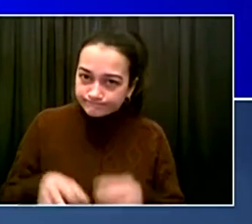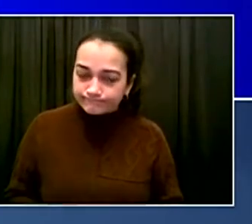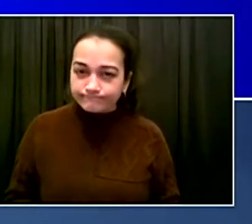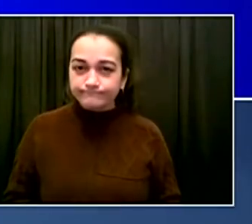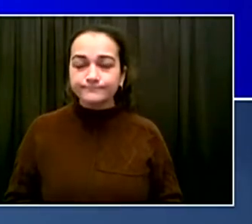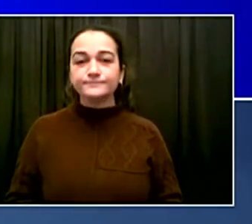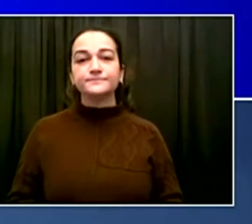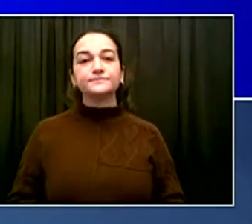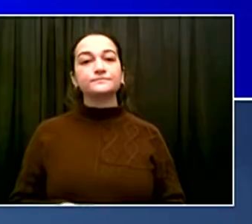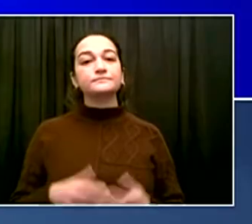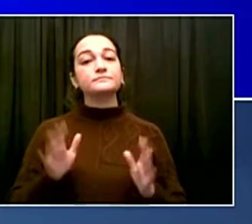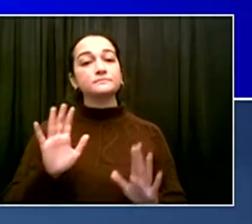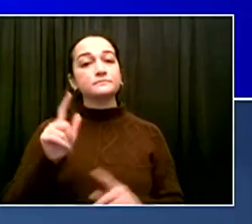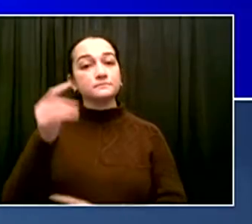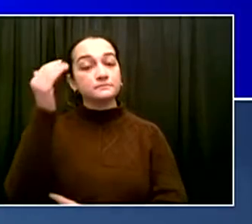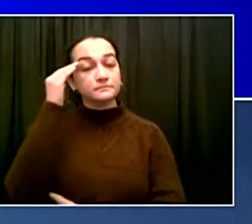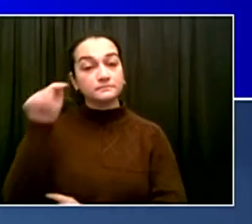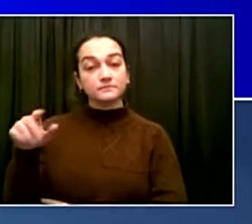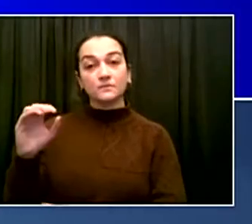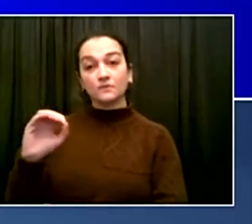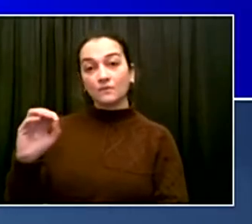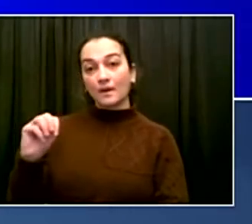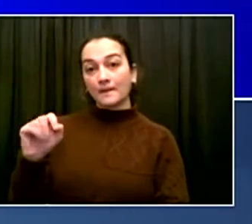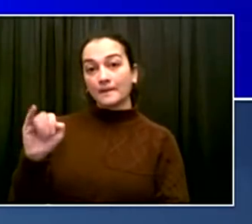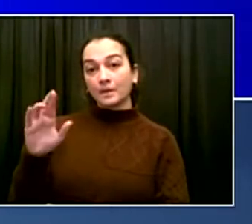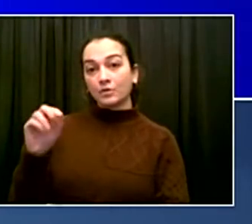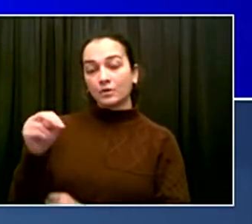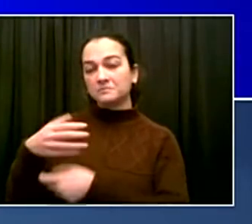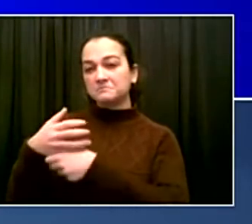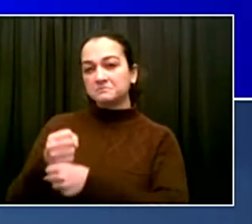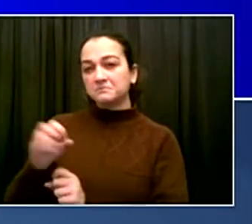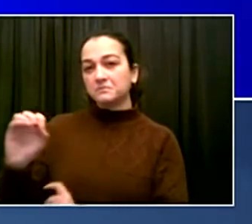IMPACT IN ADDRESSING OMICRON. WE TAKE OMICRON SERIOUSLY. WE EXPECT A SUBSTANTIAL NUMBER OF CASES, A QUICKLY GROWING